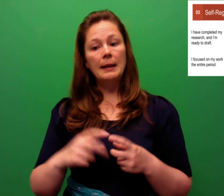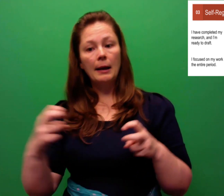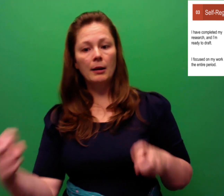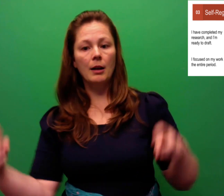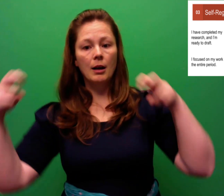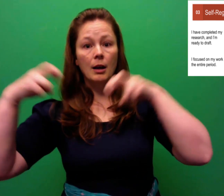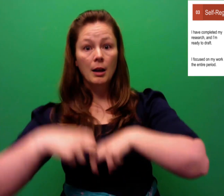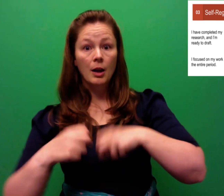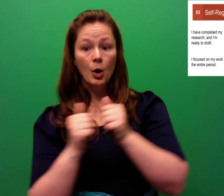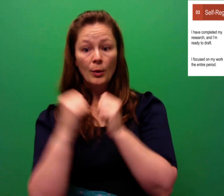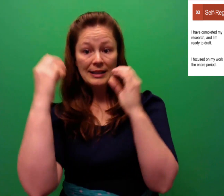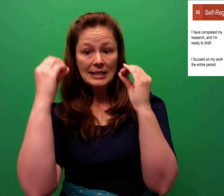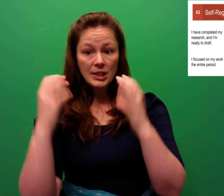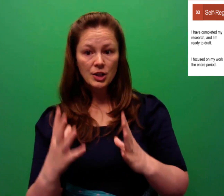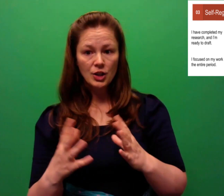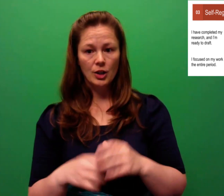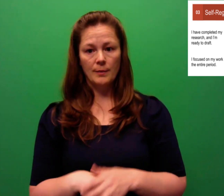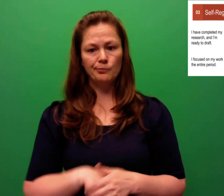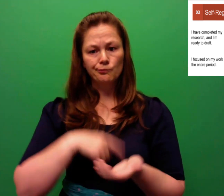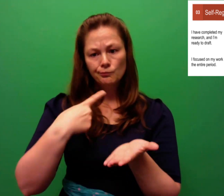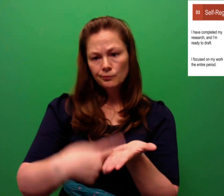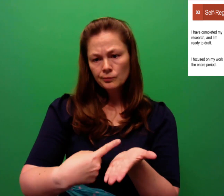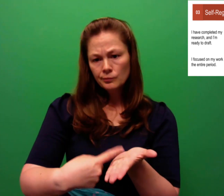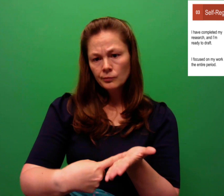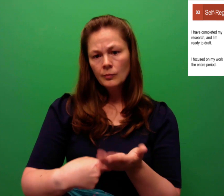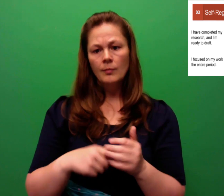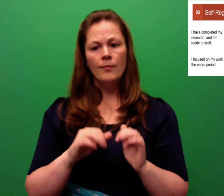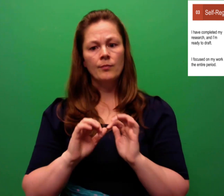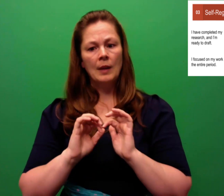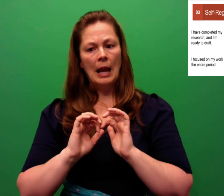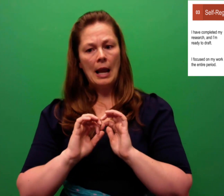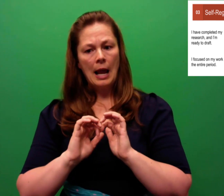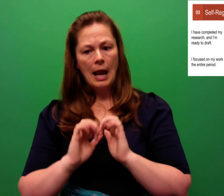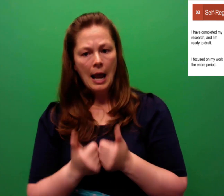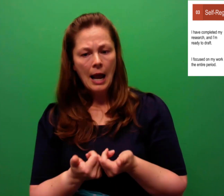themselves then the teacher meets with the student to review the self